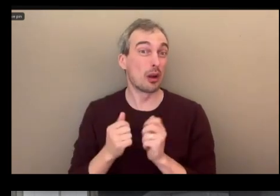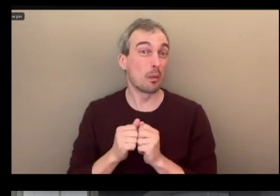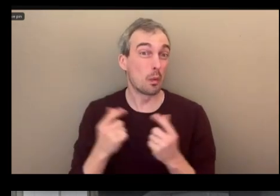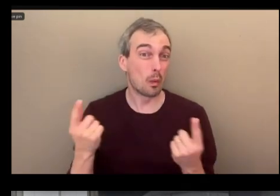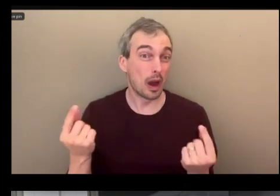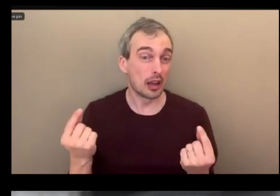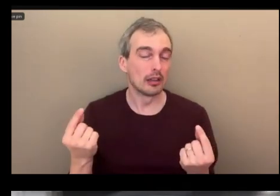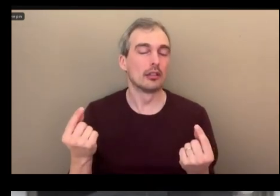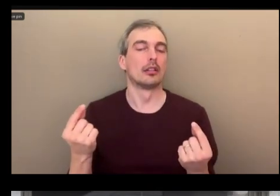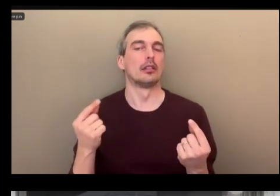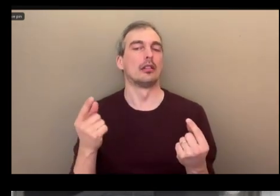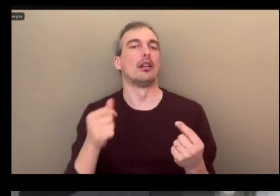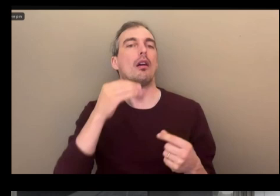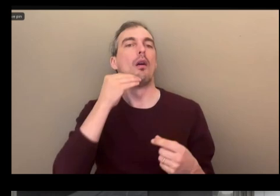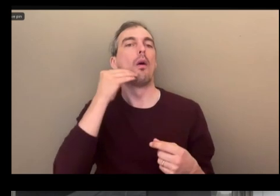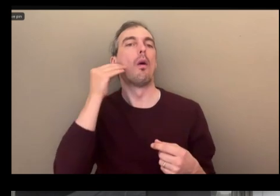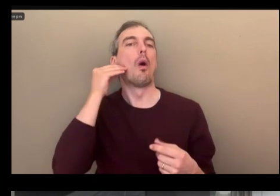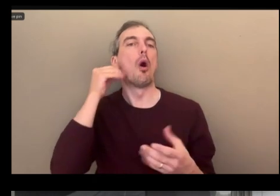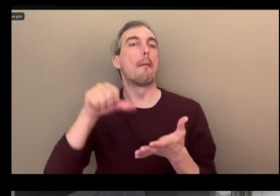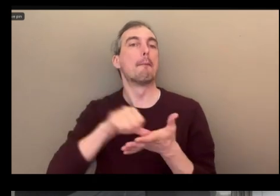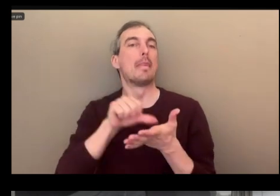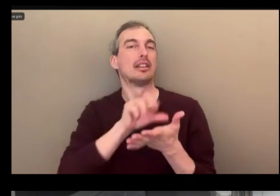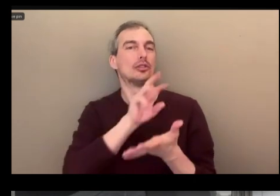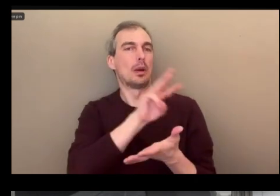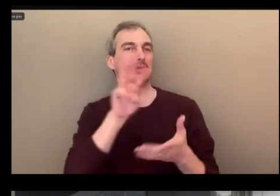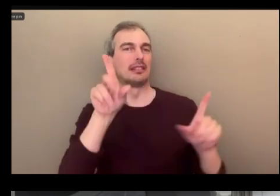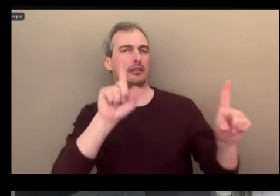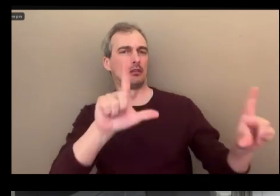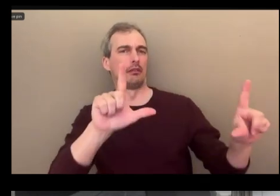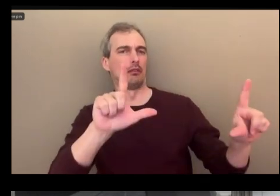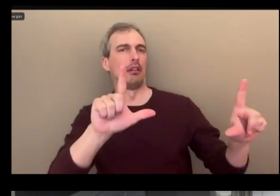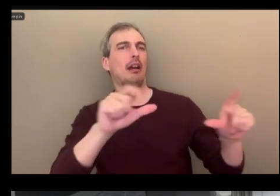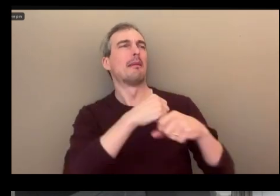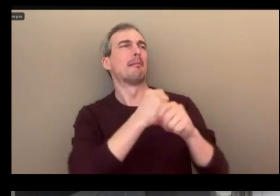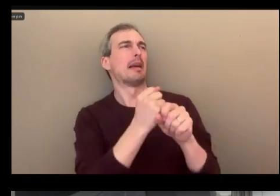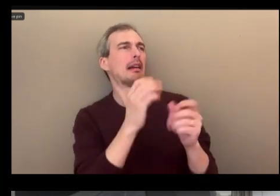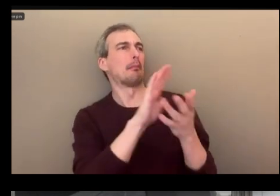And it's been really an amazing journey. Because we went from having just a homepage that we're focusing